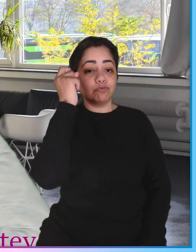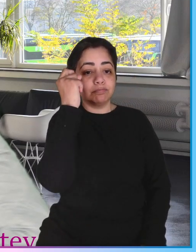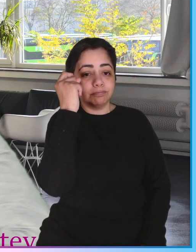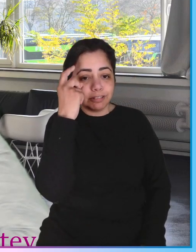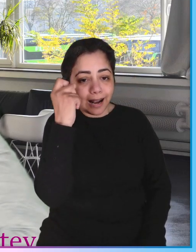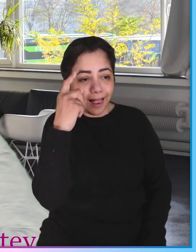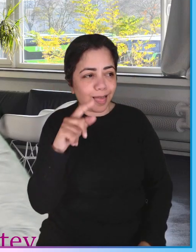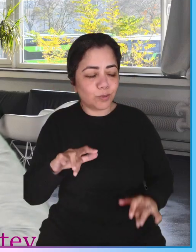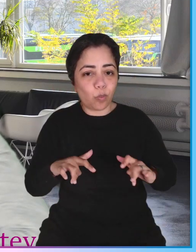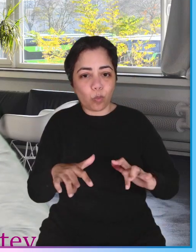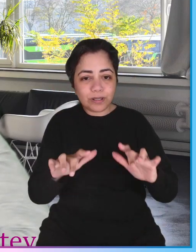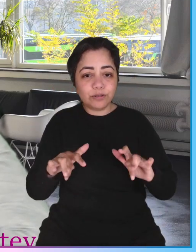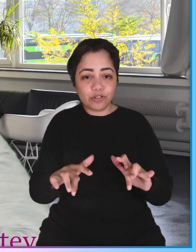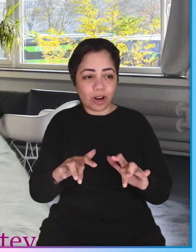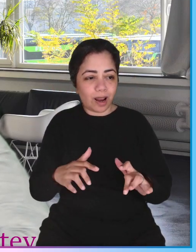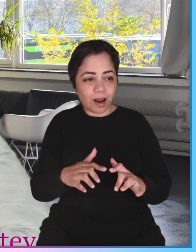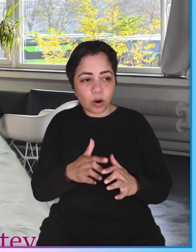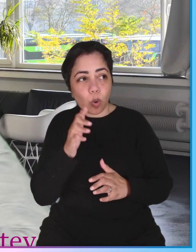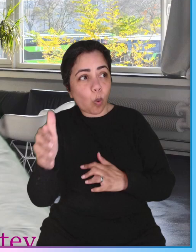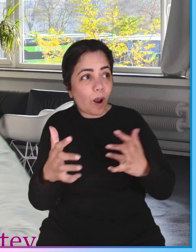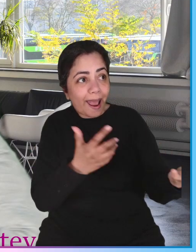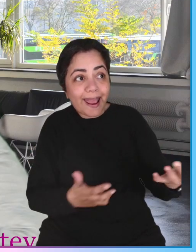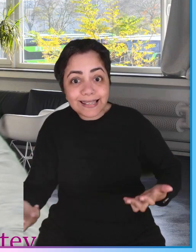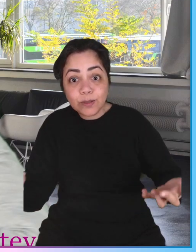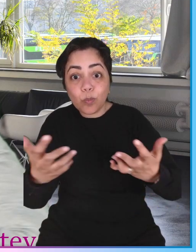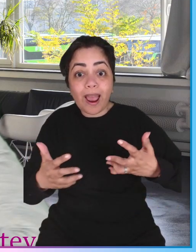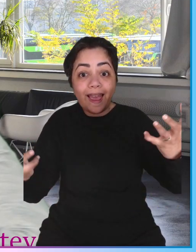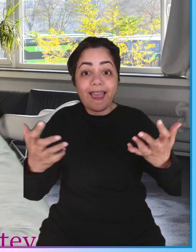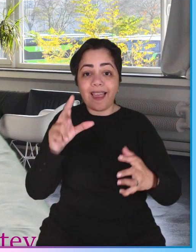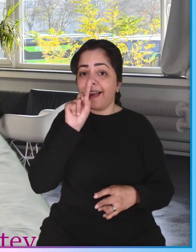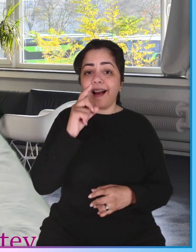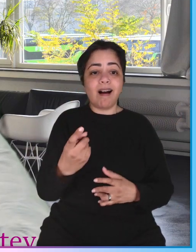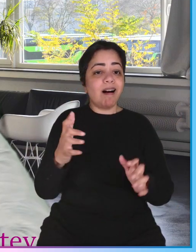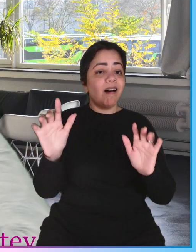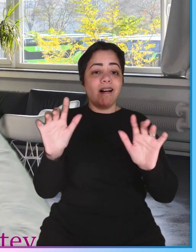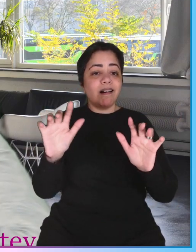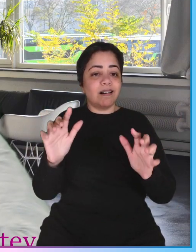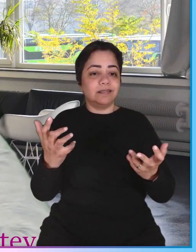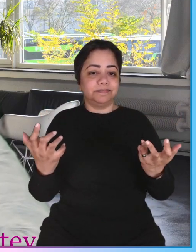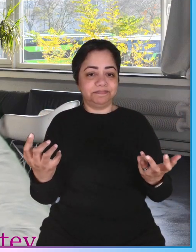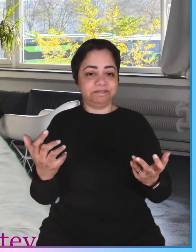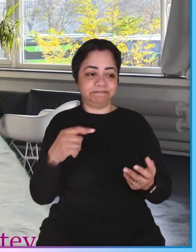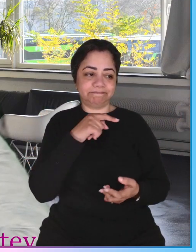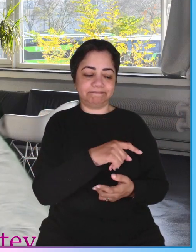but because people didn’t realise that wheelchairs couldn’t go where they wanted me to be able to go